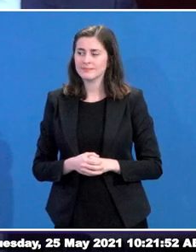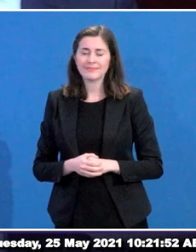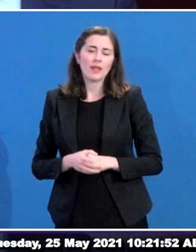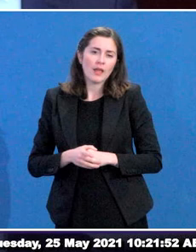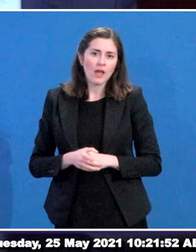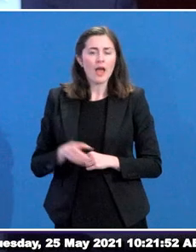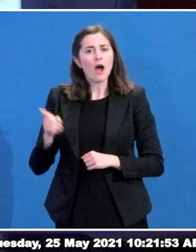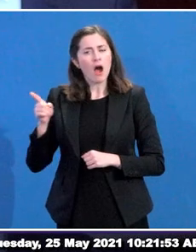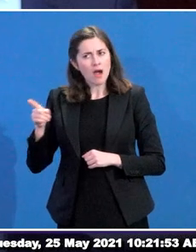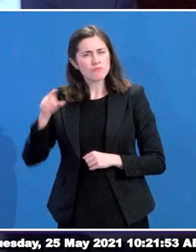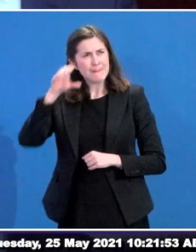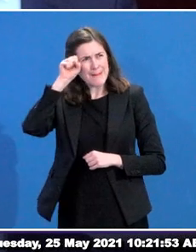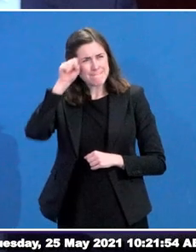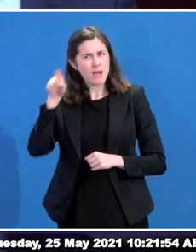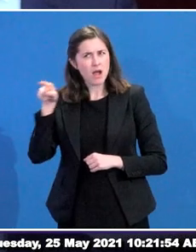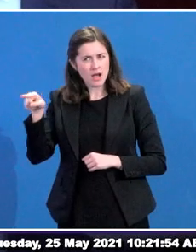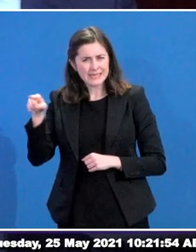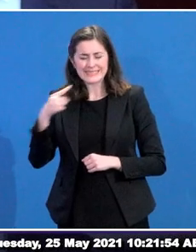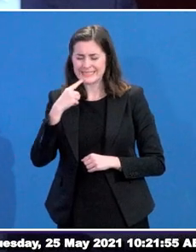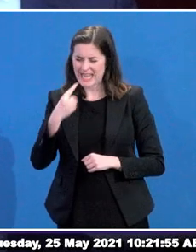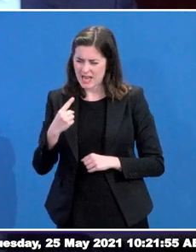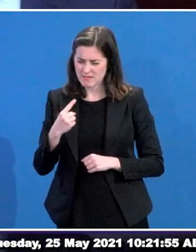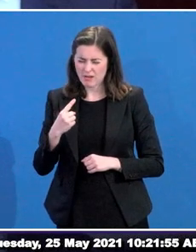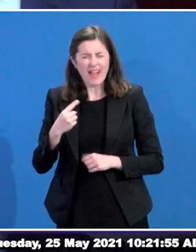But I recall it was words to the effect of,